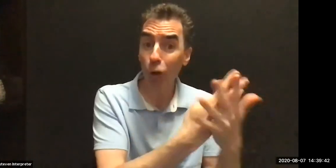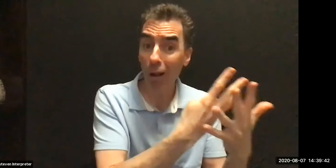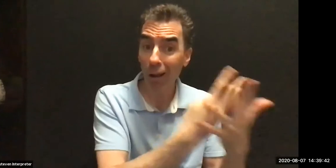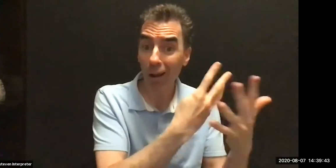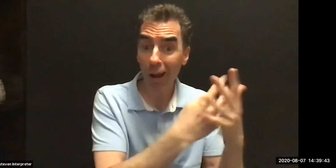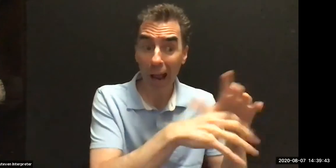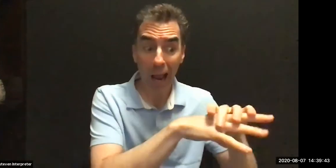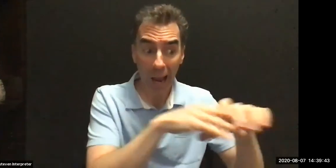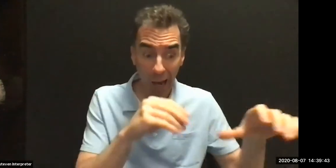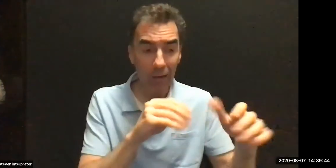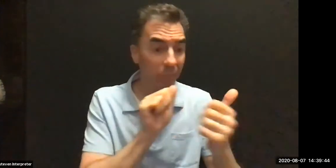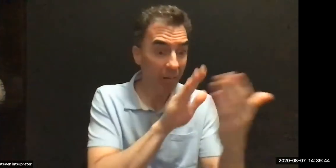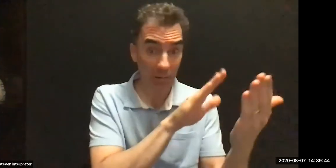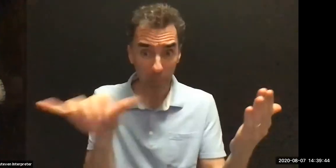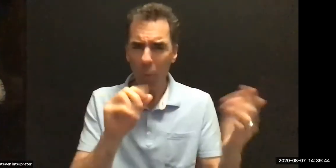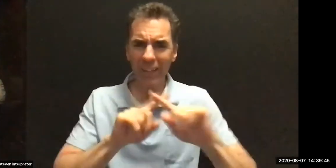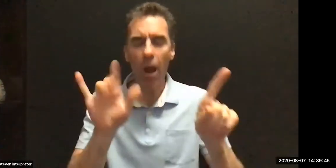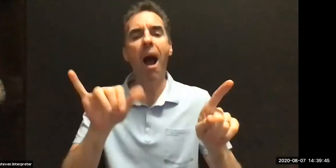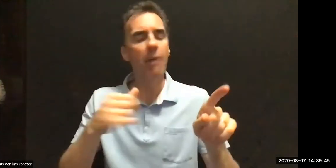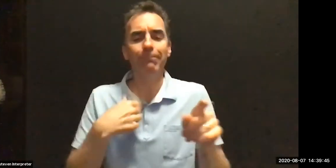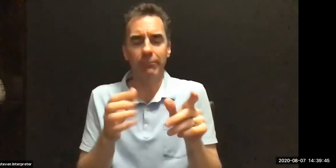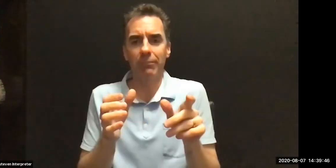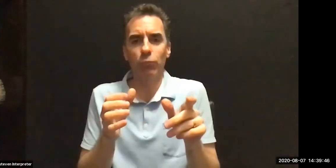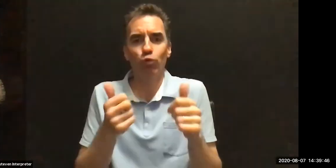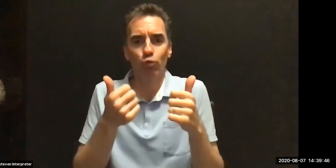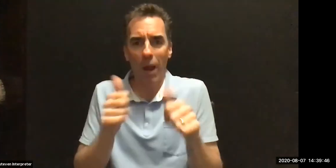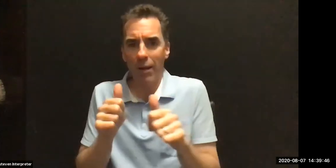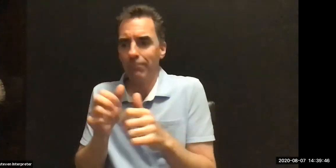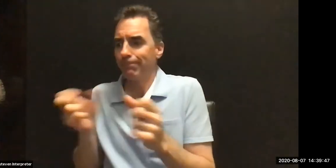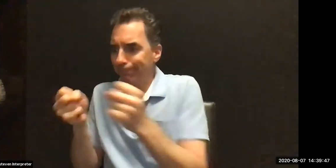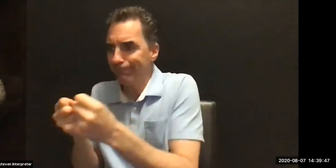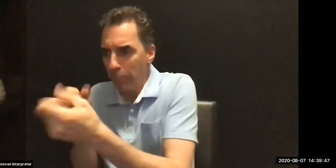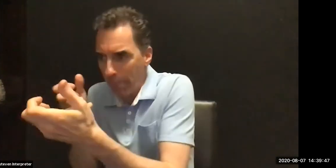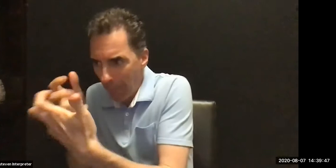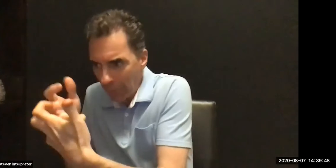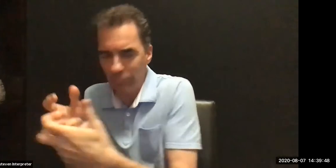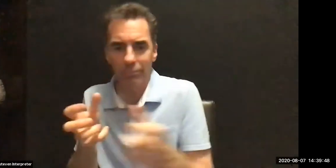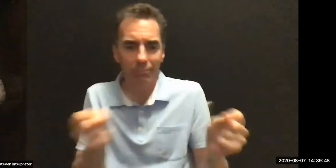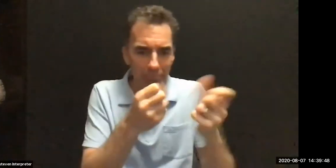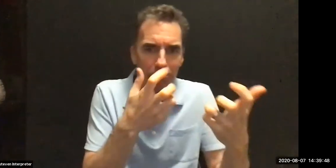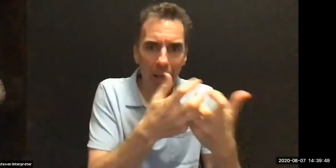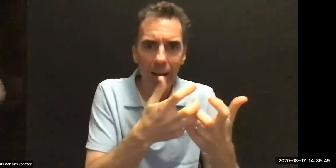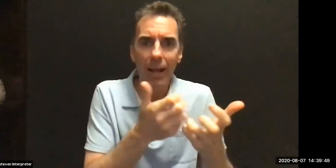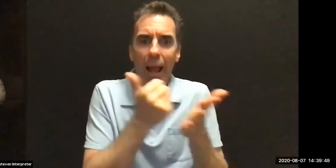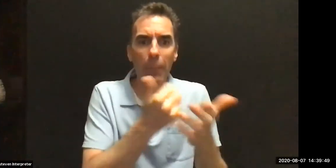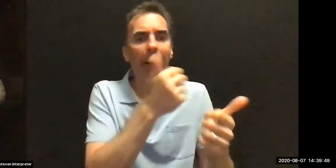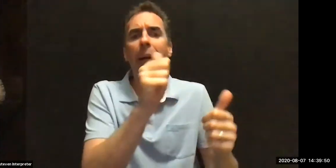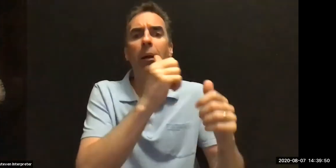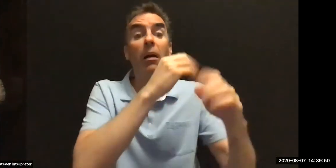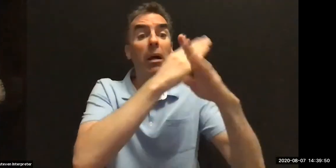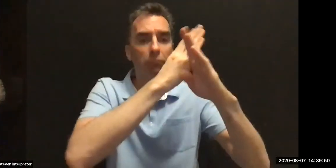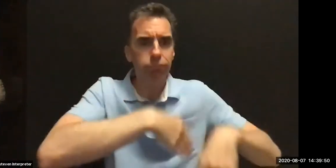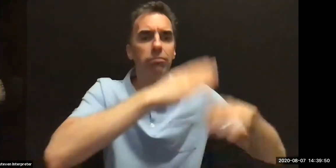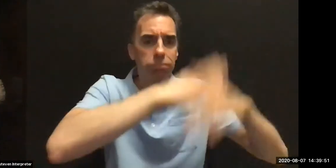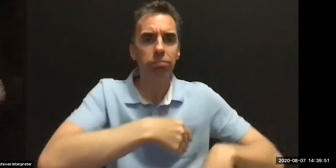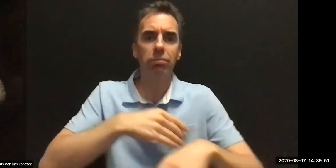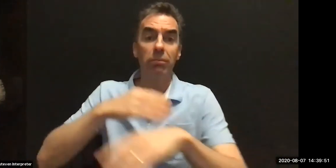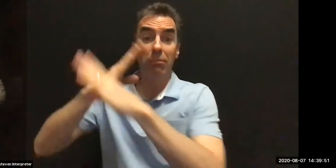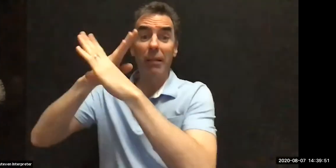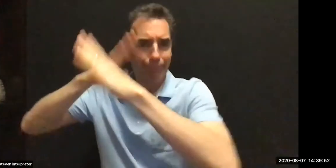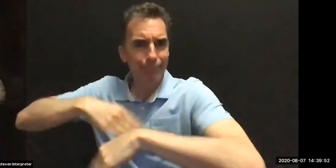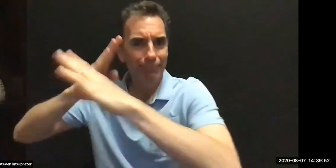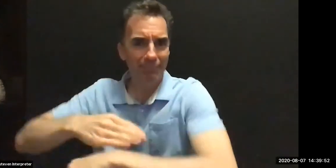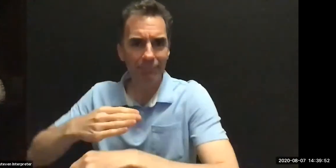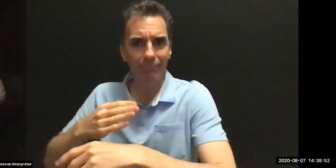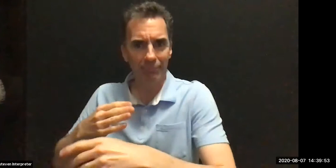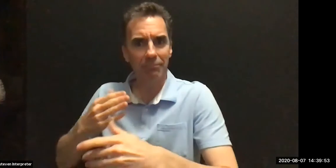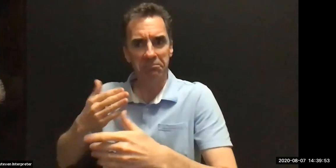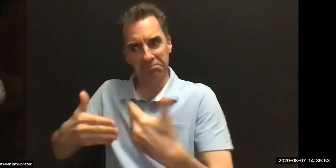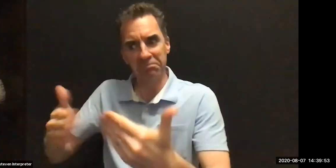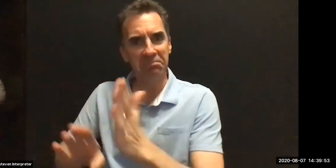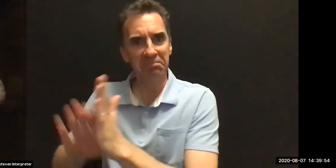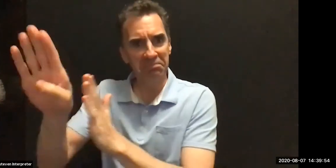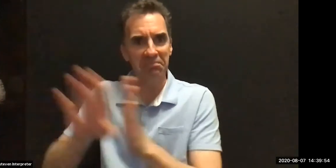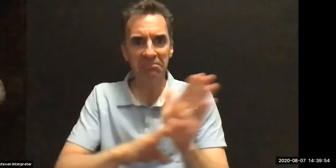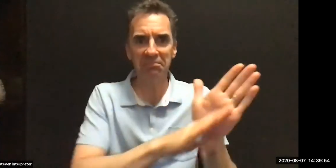Channelle Charest: So the idea is that we're removing those life barriers or help work through those life areas in order to get to the success in education. Because really, people are able to learn, but the life